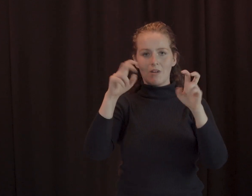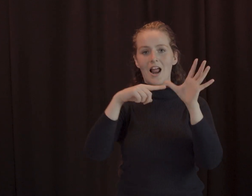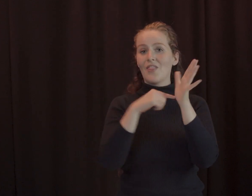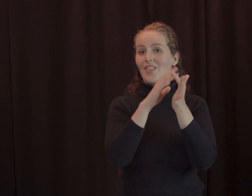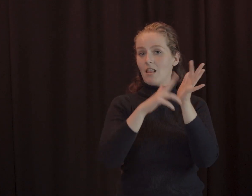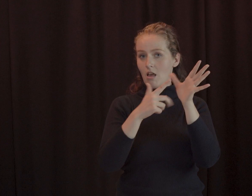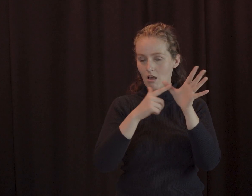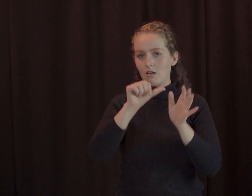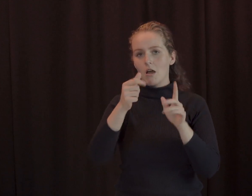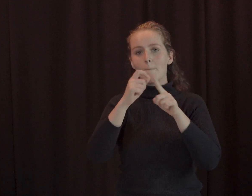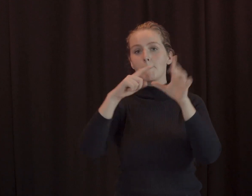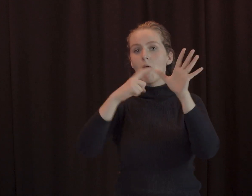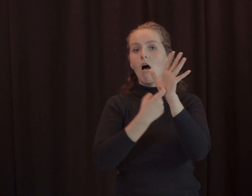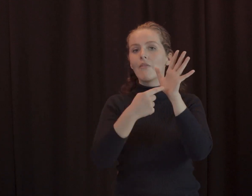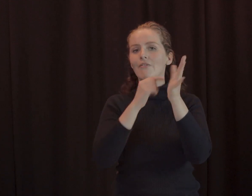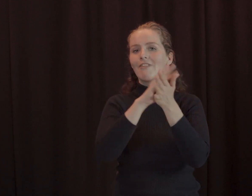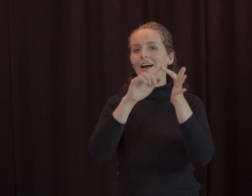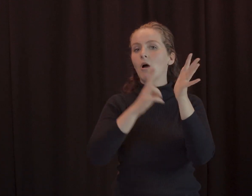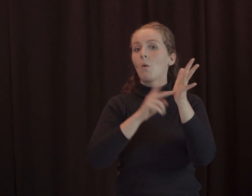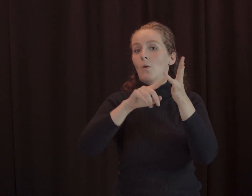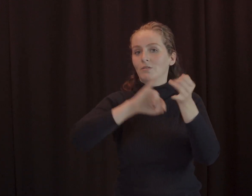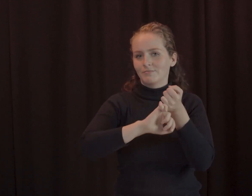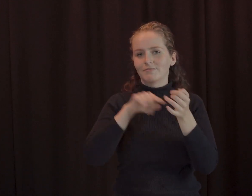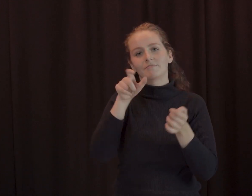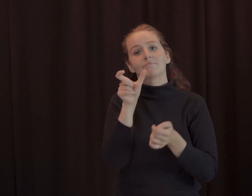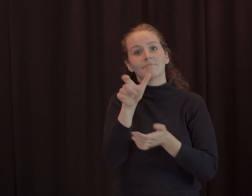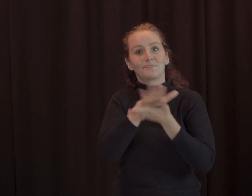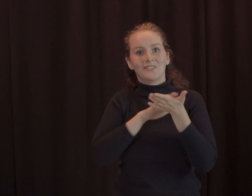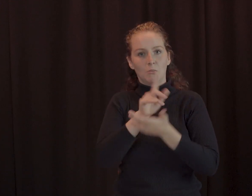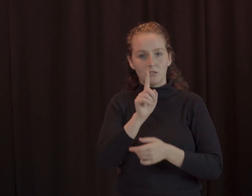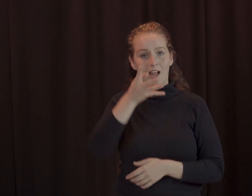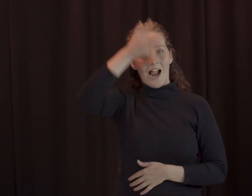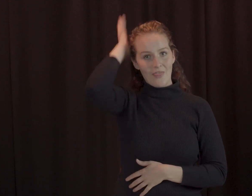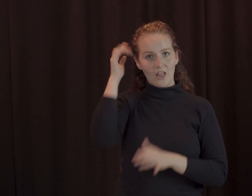towering above you. This is called the Athena Pathenos,